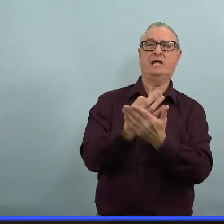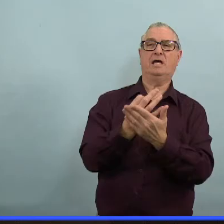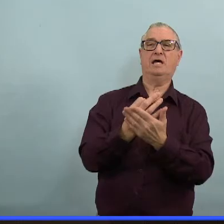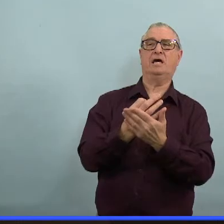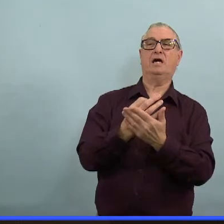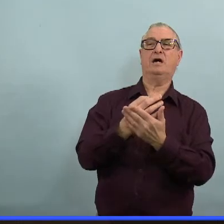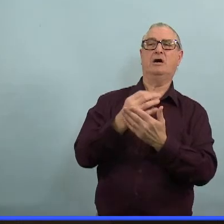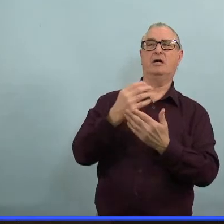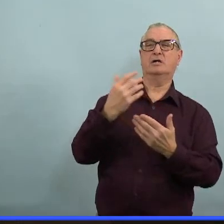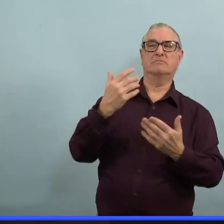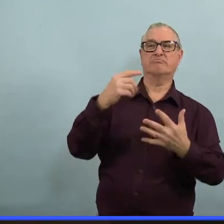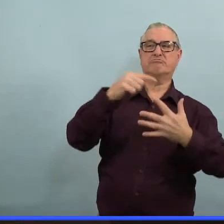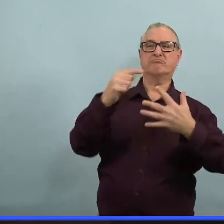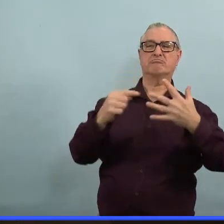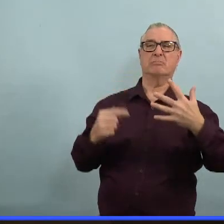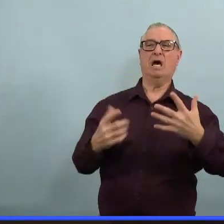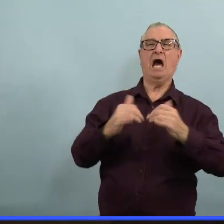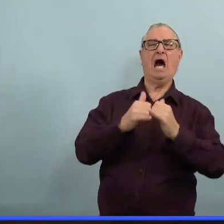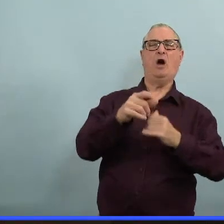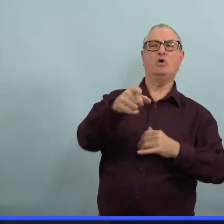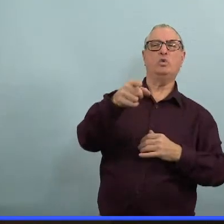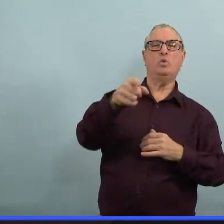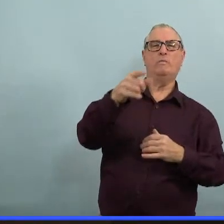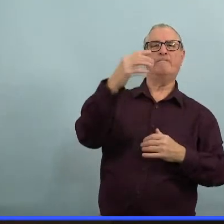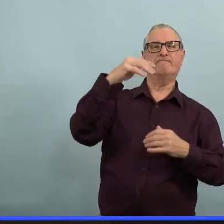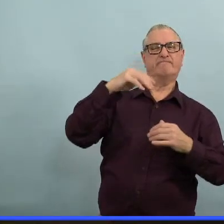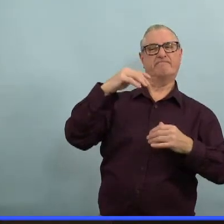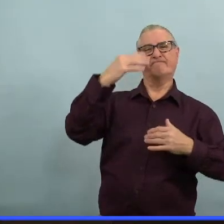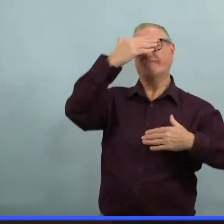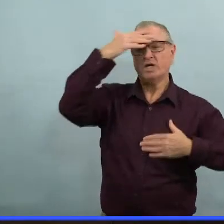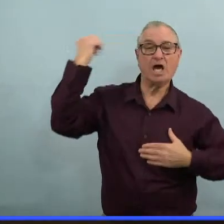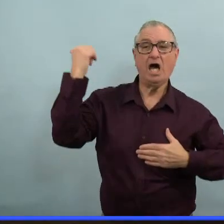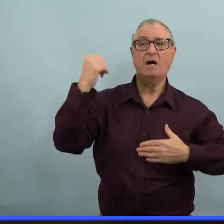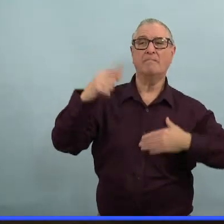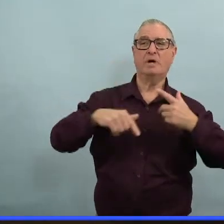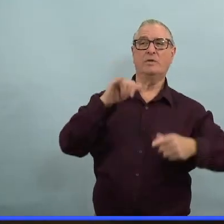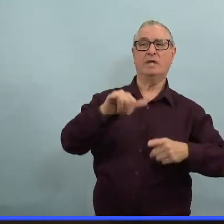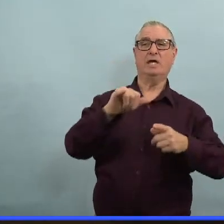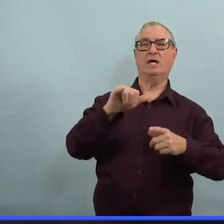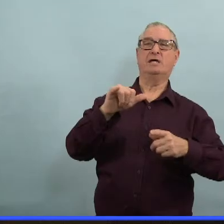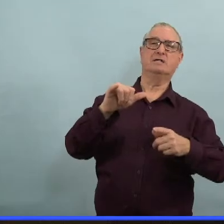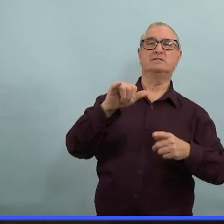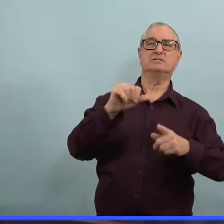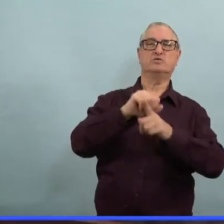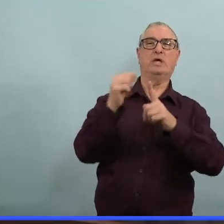how you can forget about 30 million dollars worth of assets being sold well first of all manchester